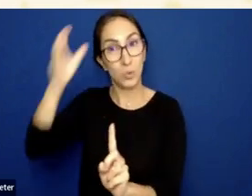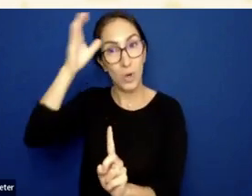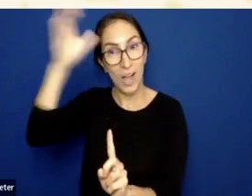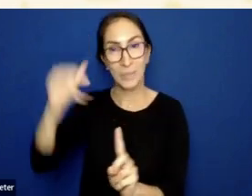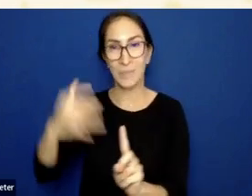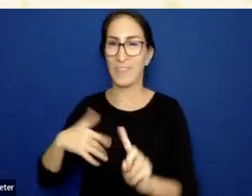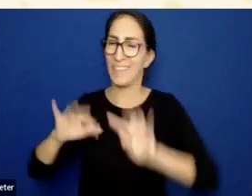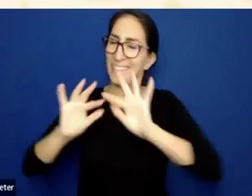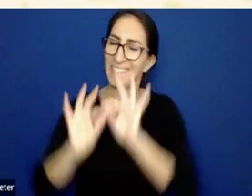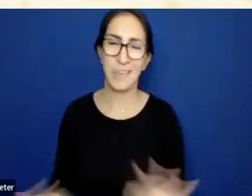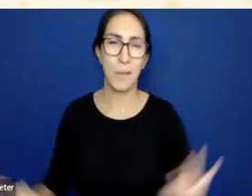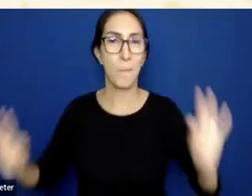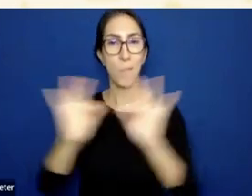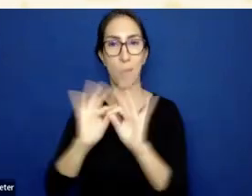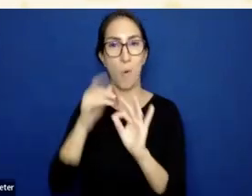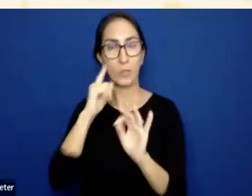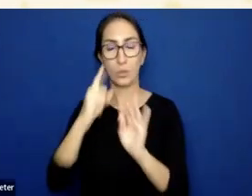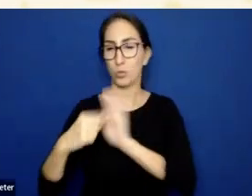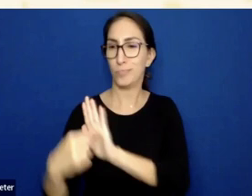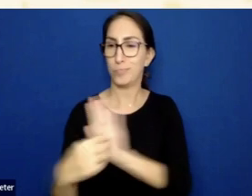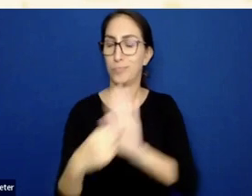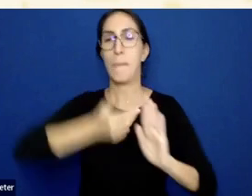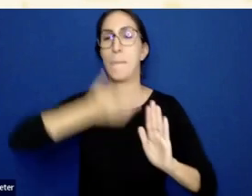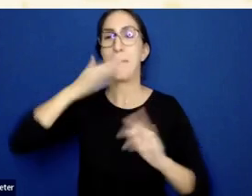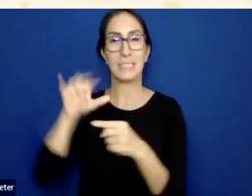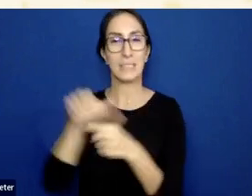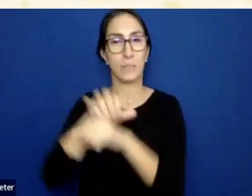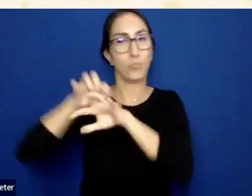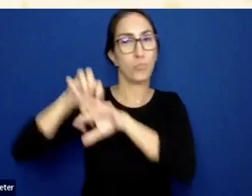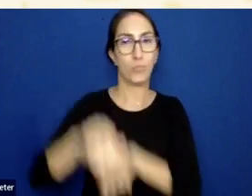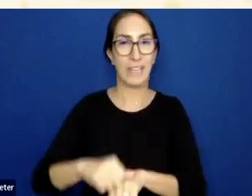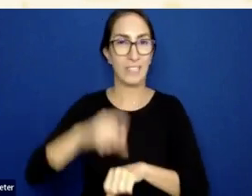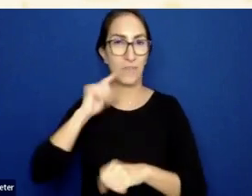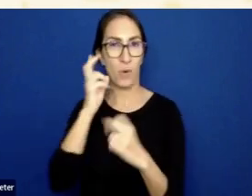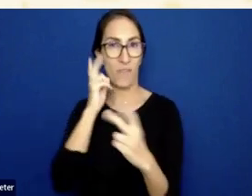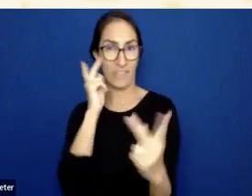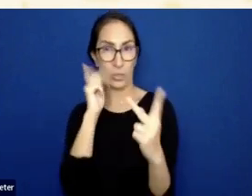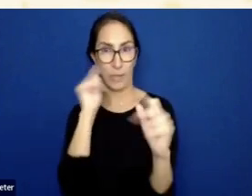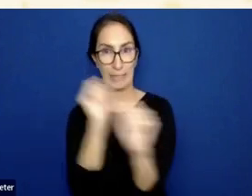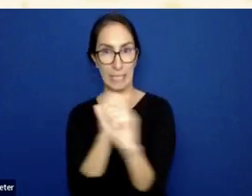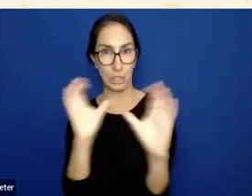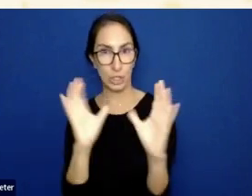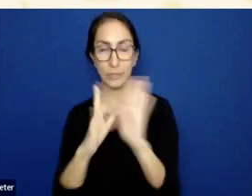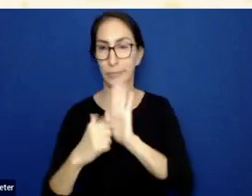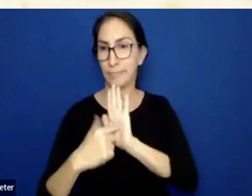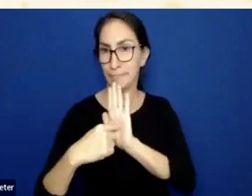that we want to share today about the visualizations. One of these is the concept of usability.